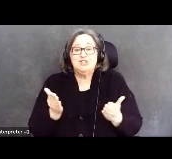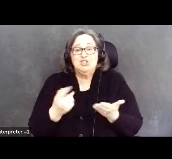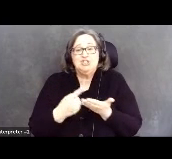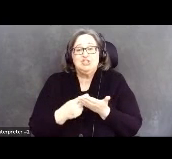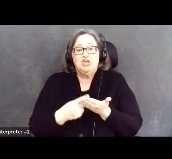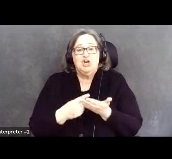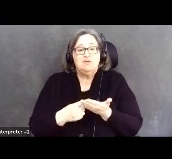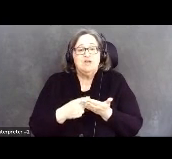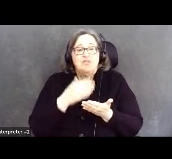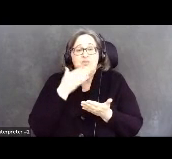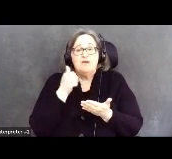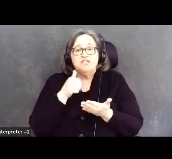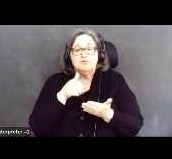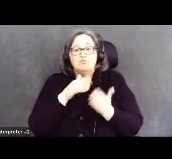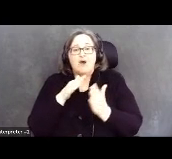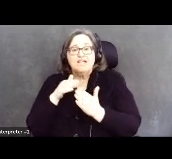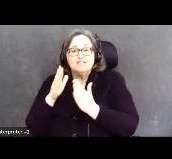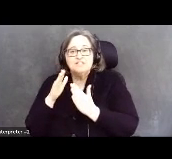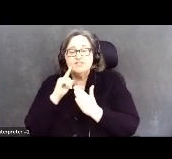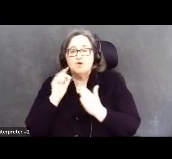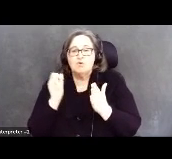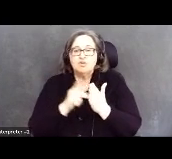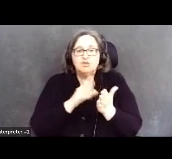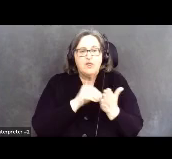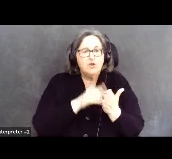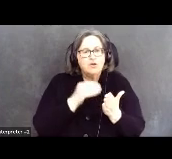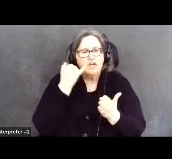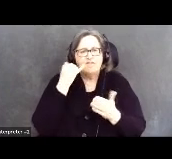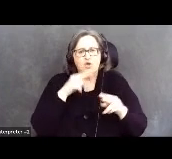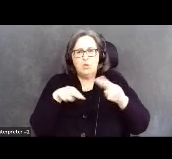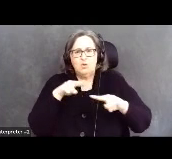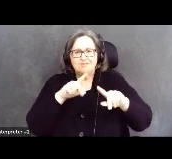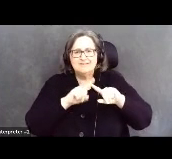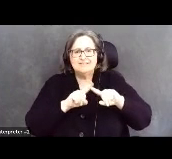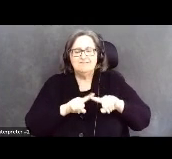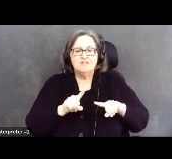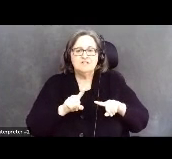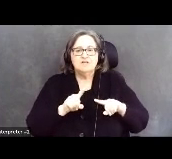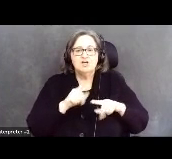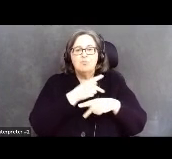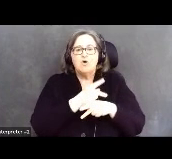best practices for return to learn. And when you look at the different products that are being